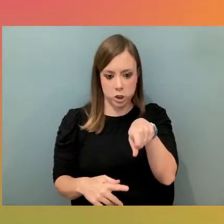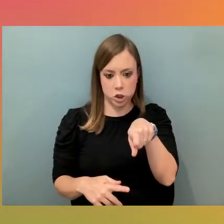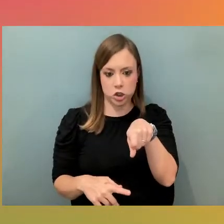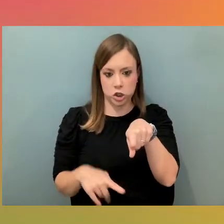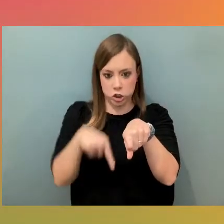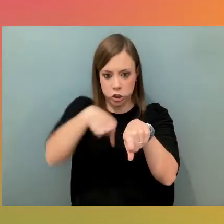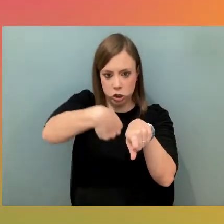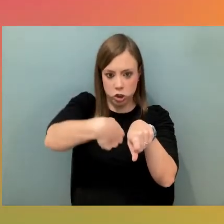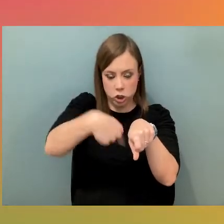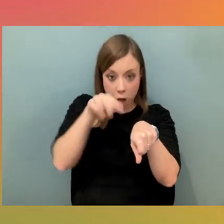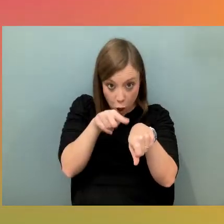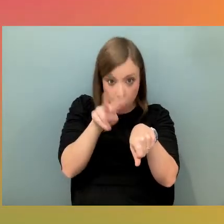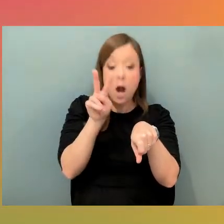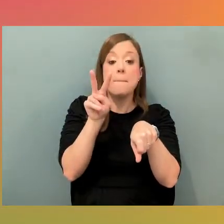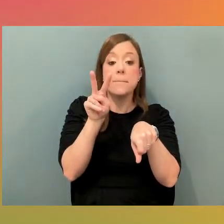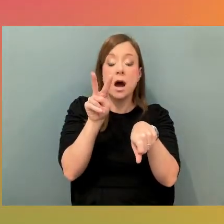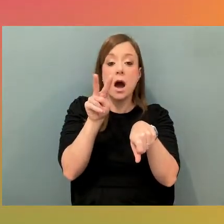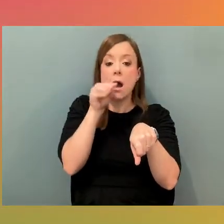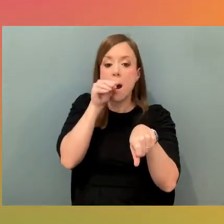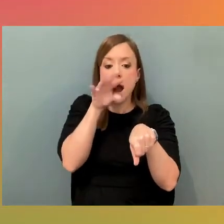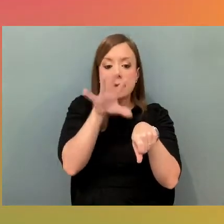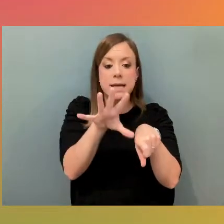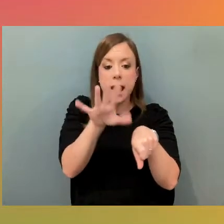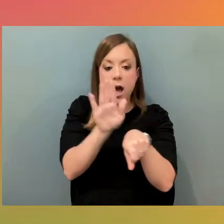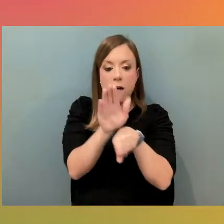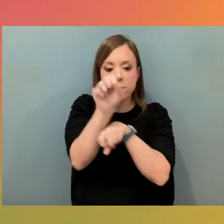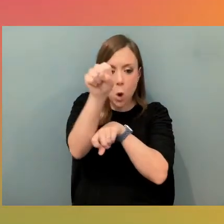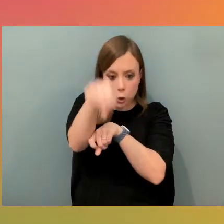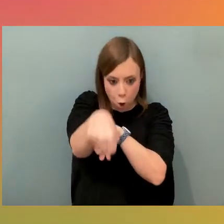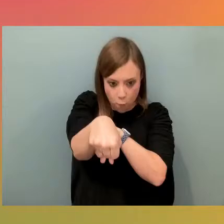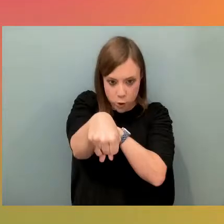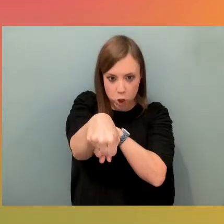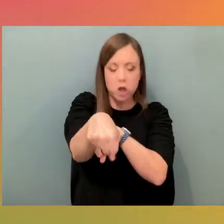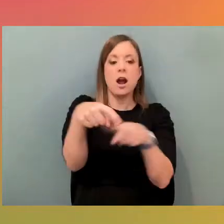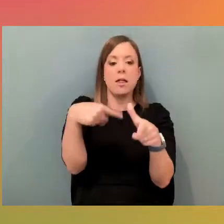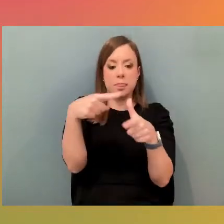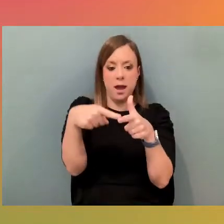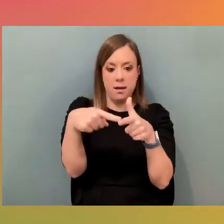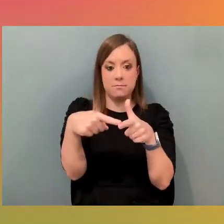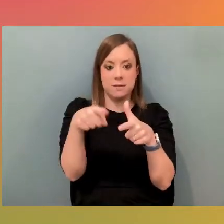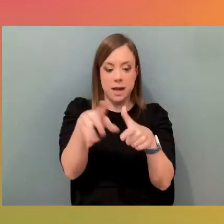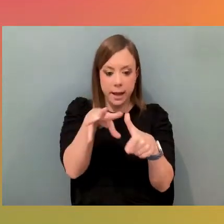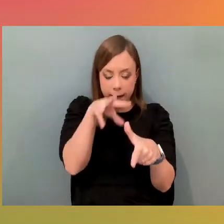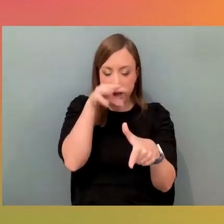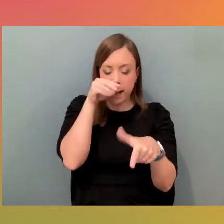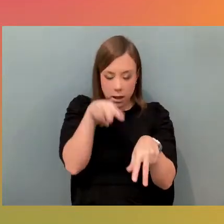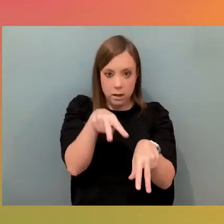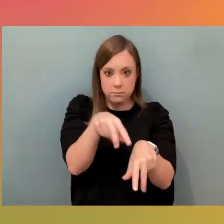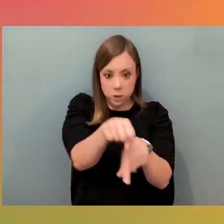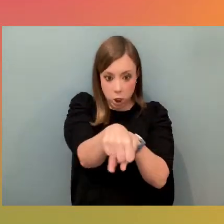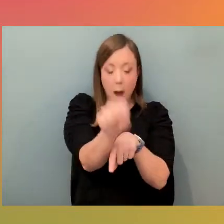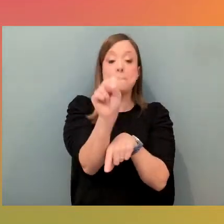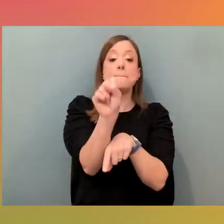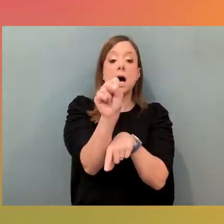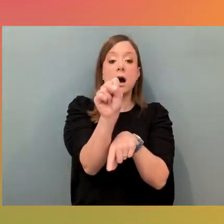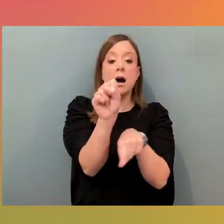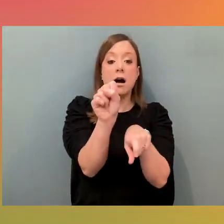ONE MORE TIME. BEND YOUR KNEE AND INHALE, LOOK